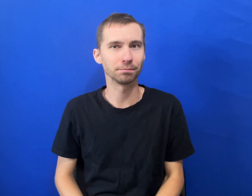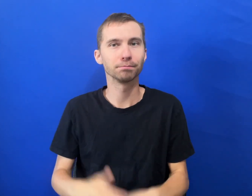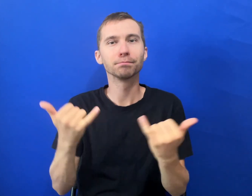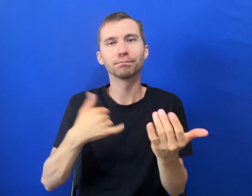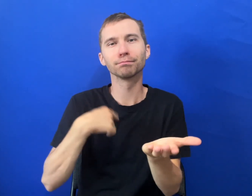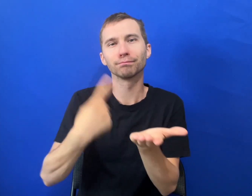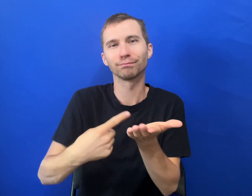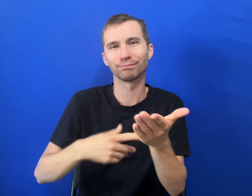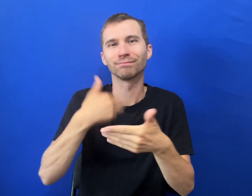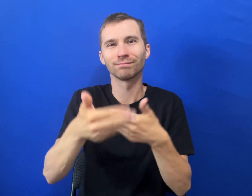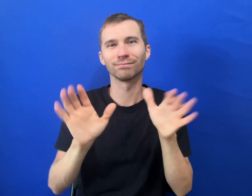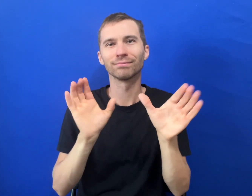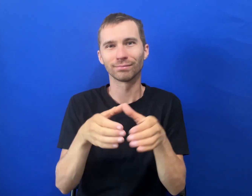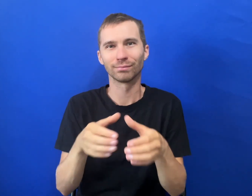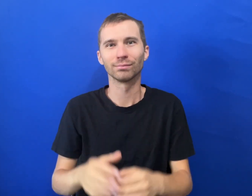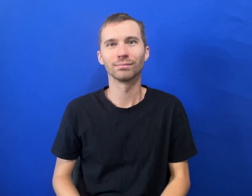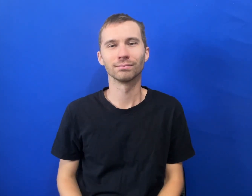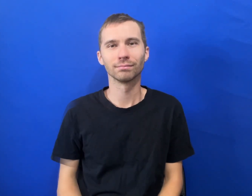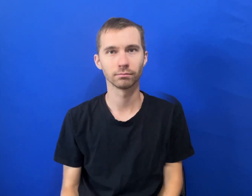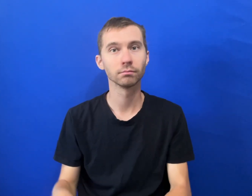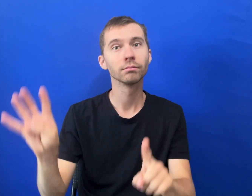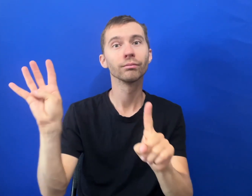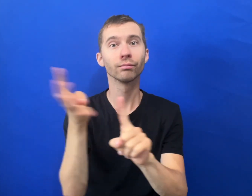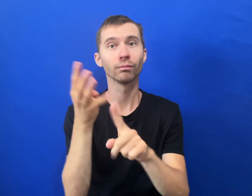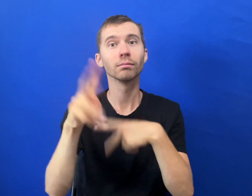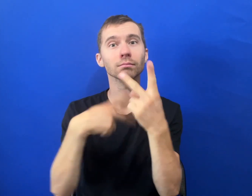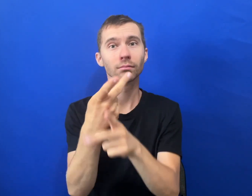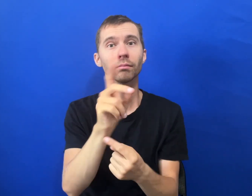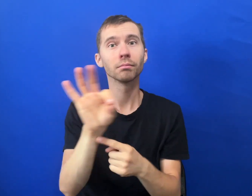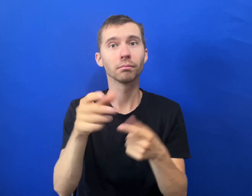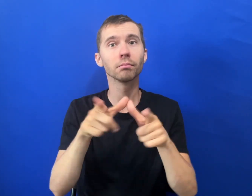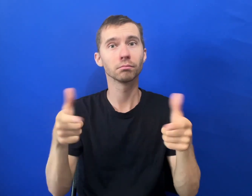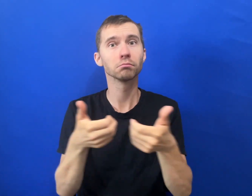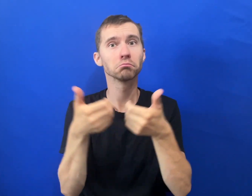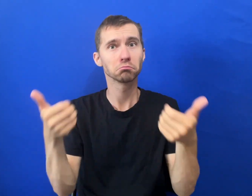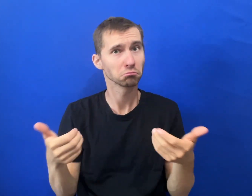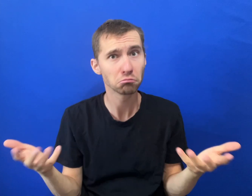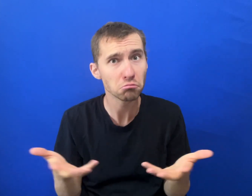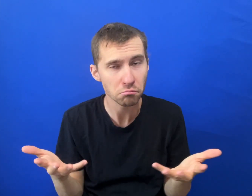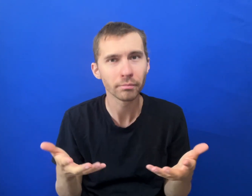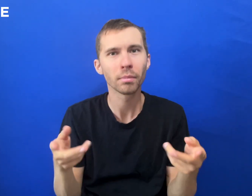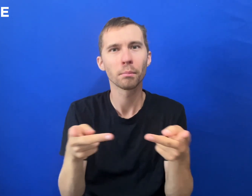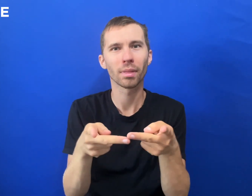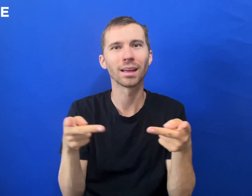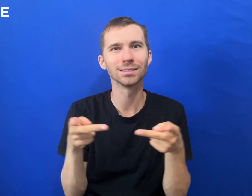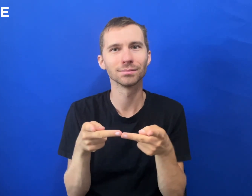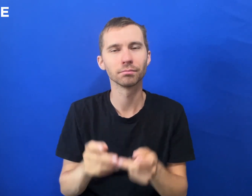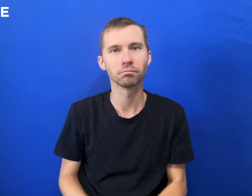Now, I'm going to discuss the next category. The fourth type of language separation is "place".